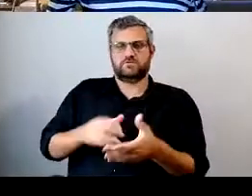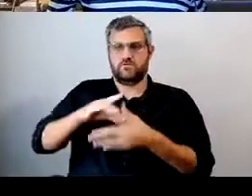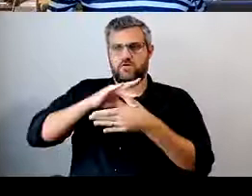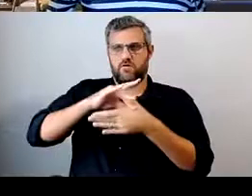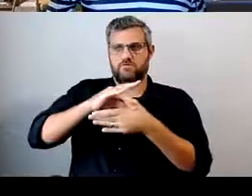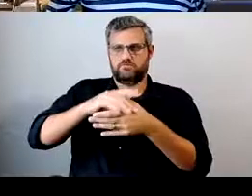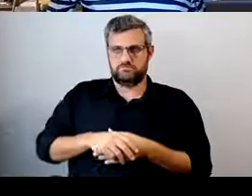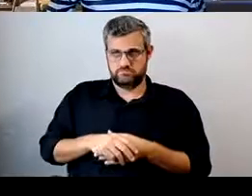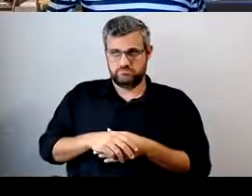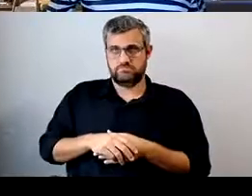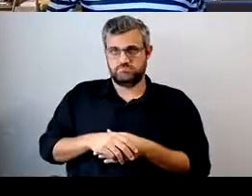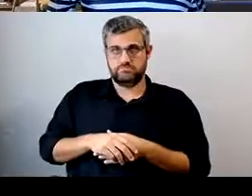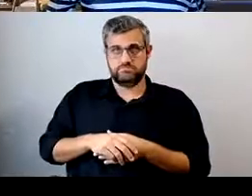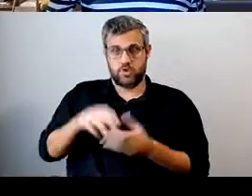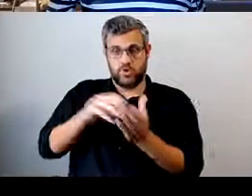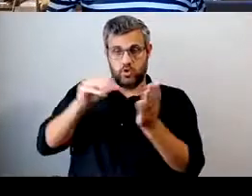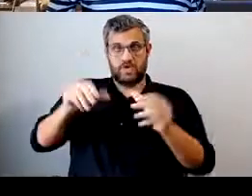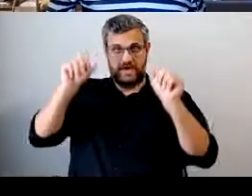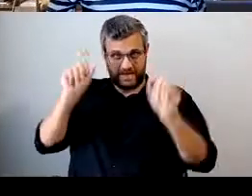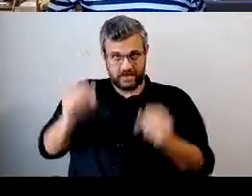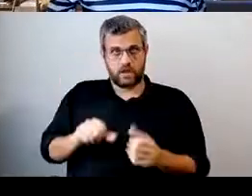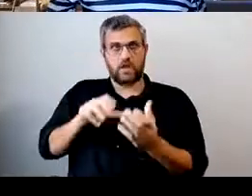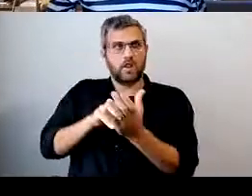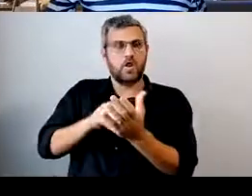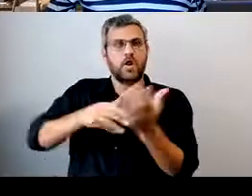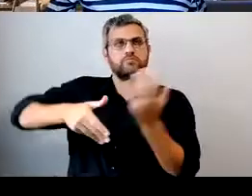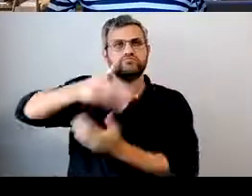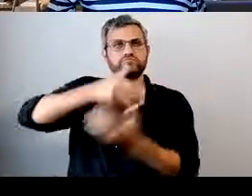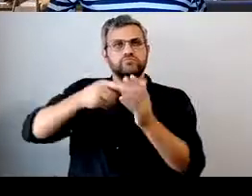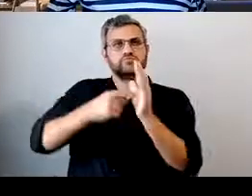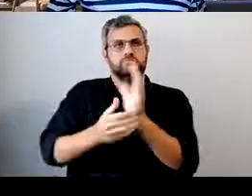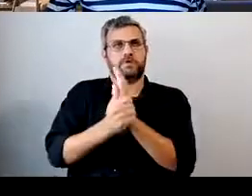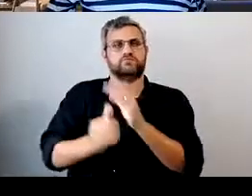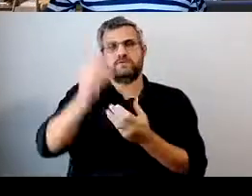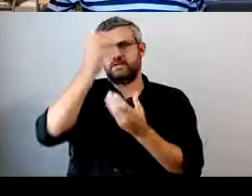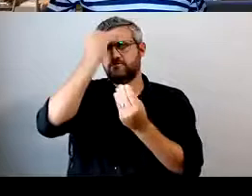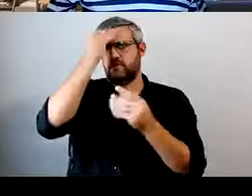enabling learners to interact with and show mastery of information in a variety of ways.